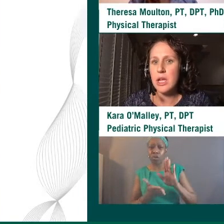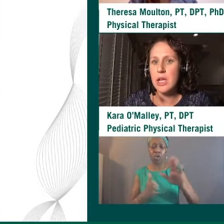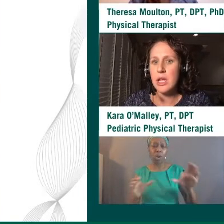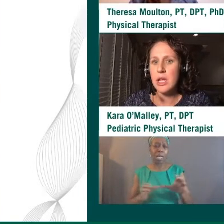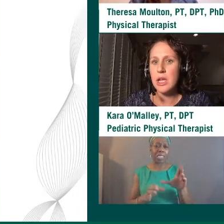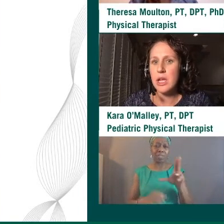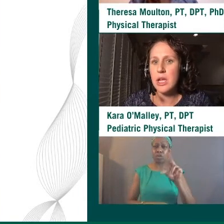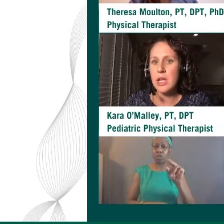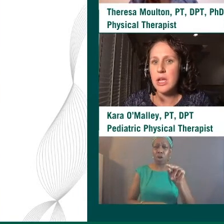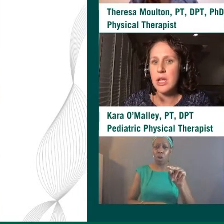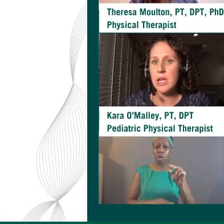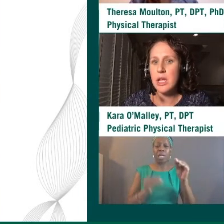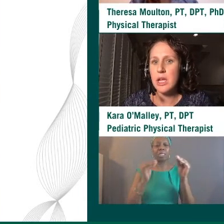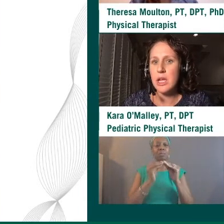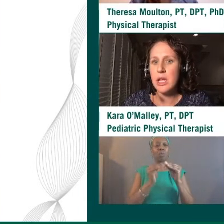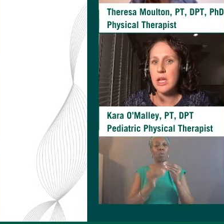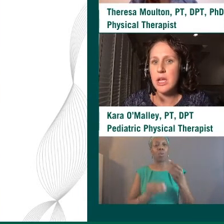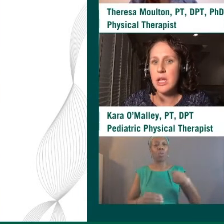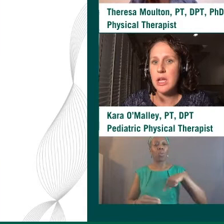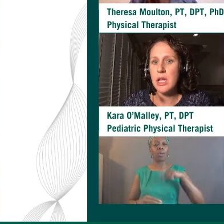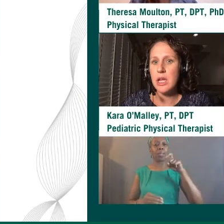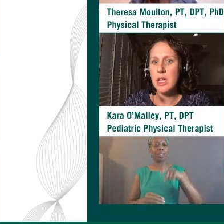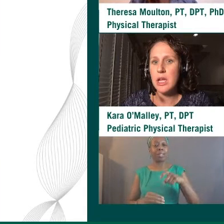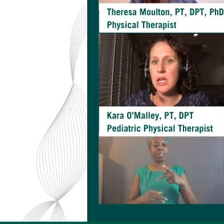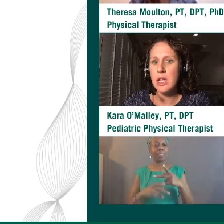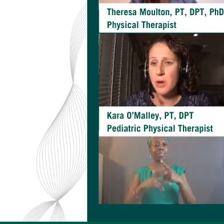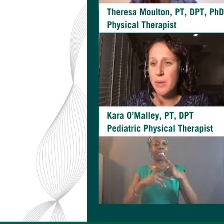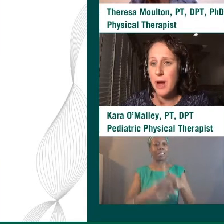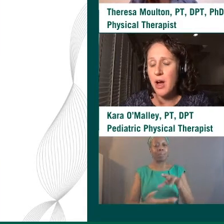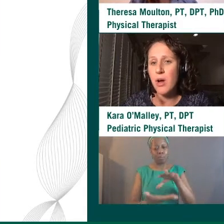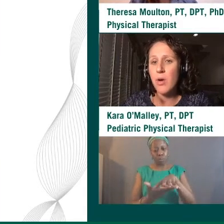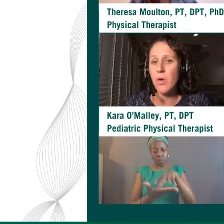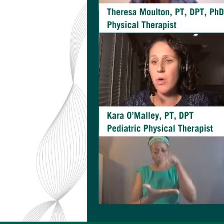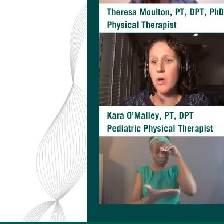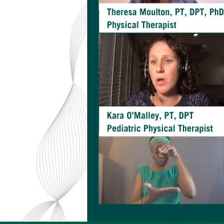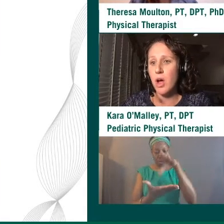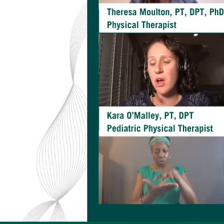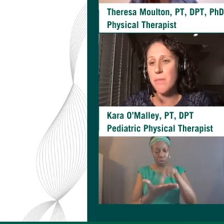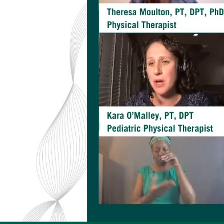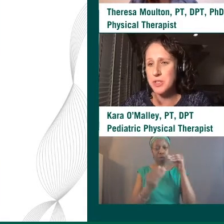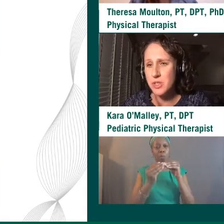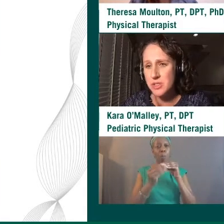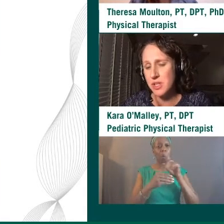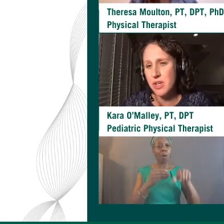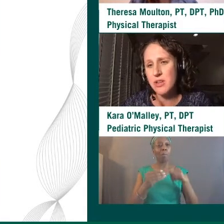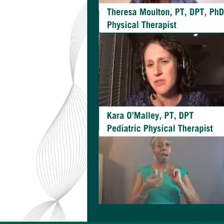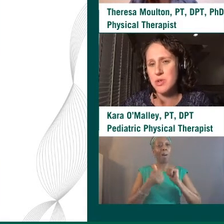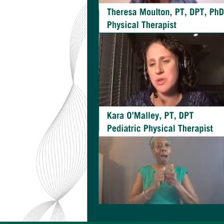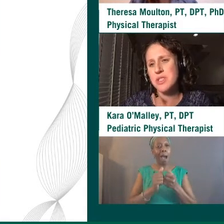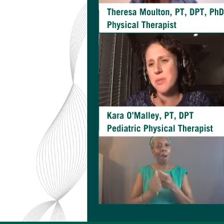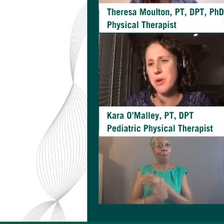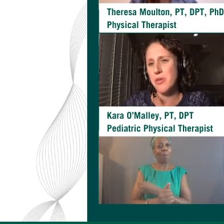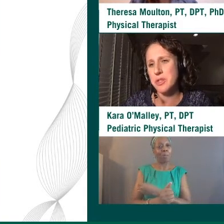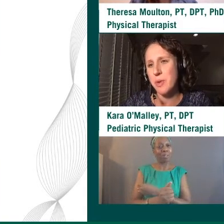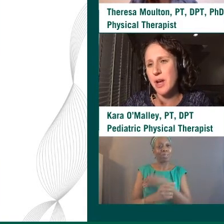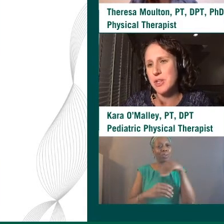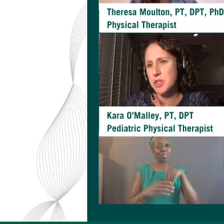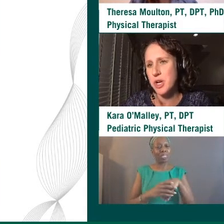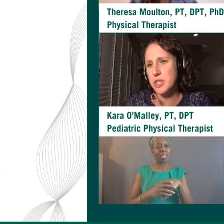It's more that we just need to keep learning more about how muscles in individuals with CP respond to stretch